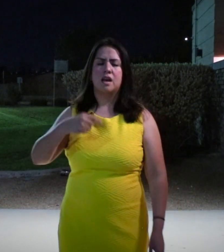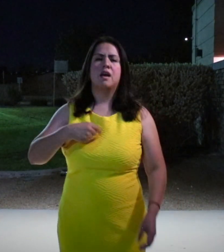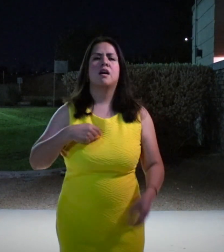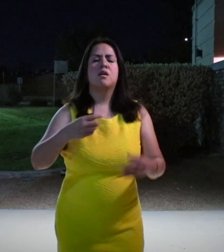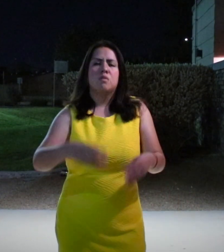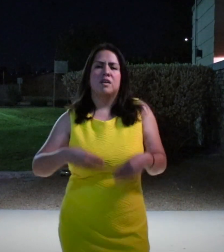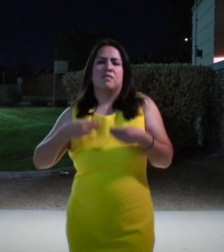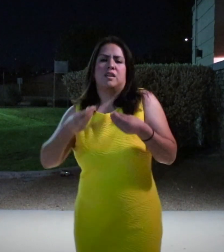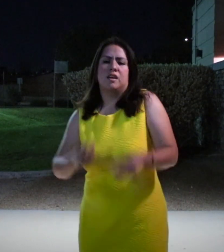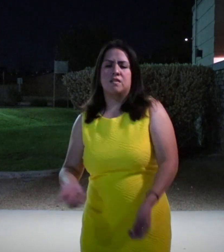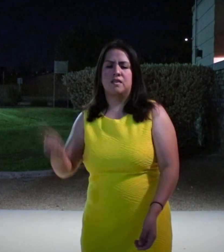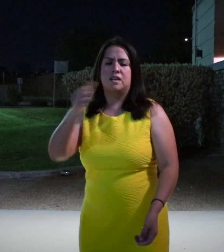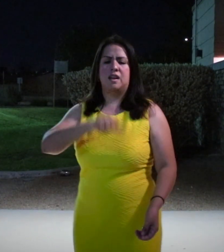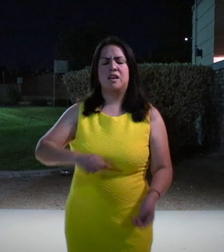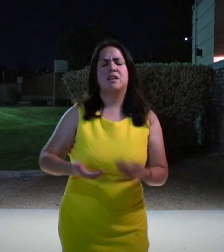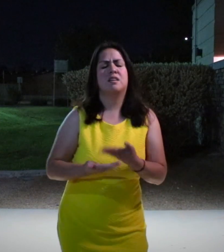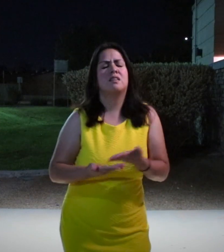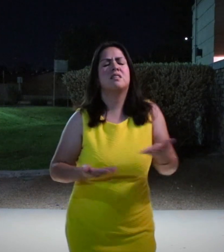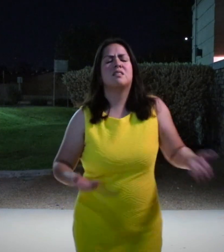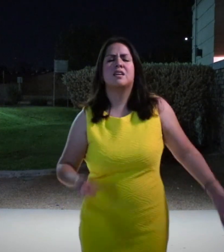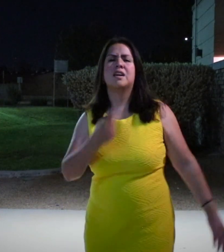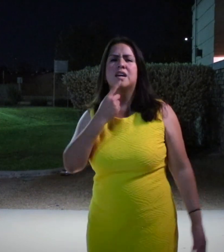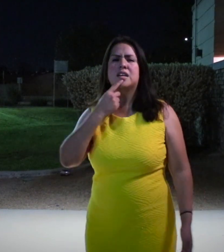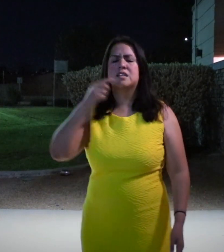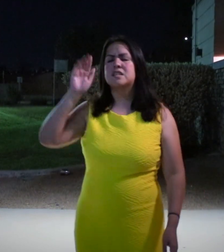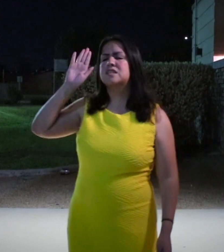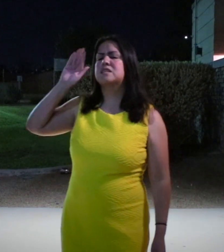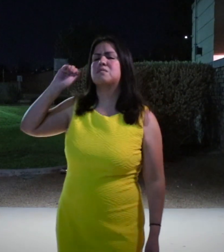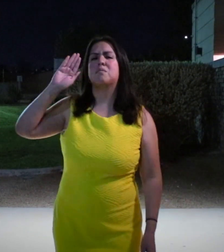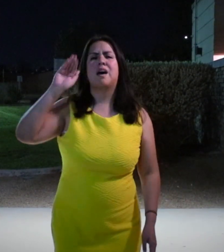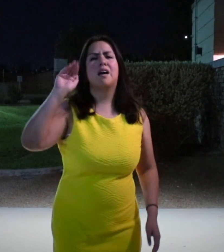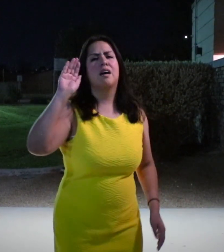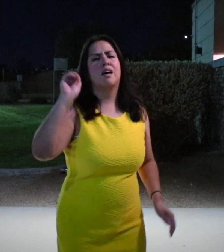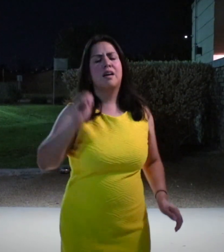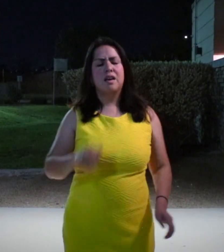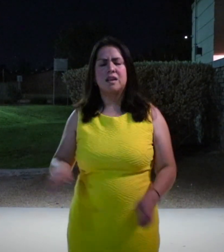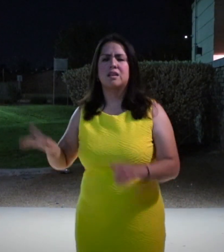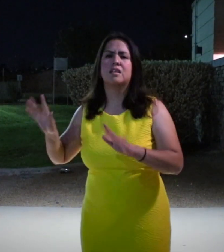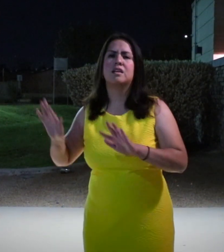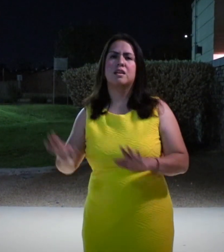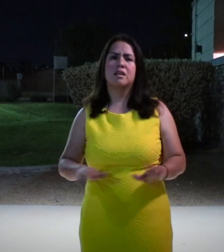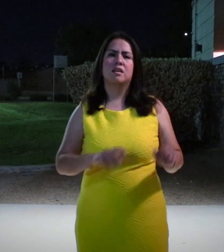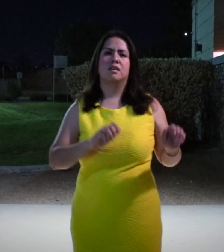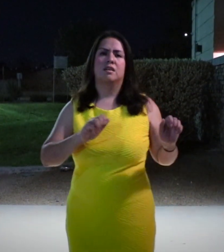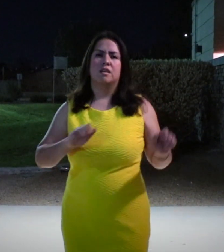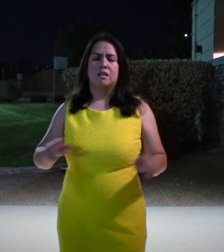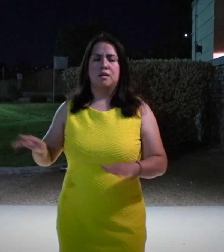I would have given anything to say goodbye